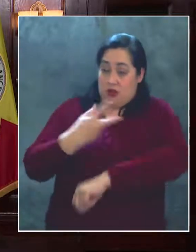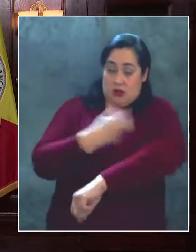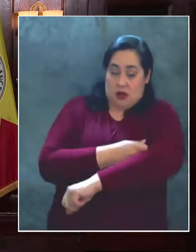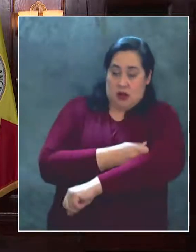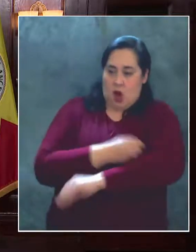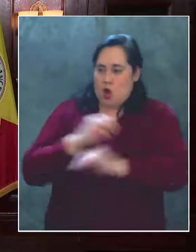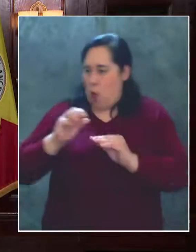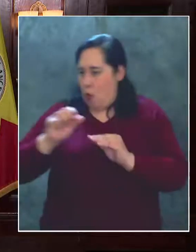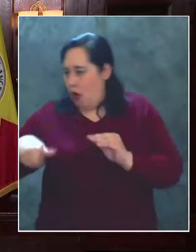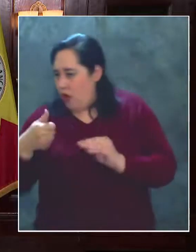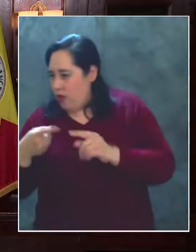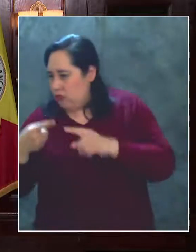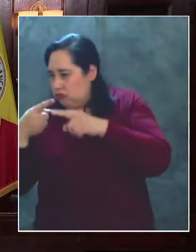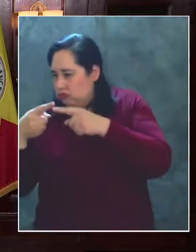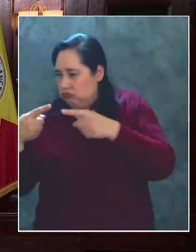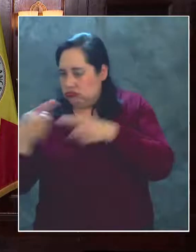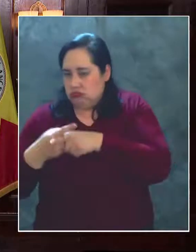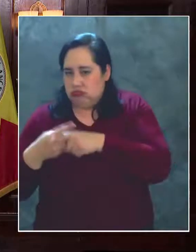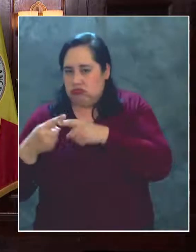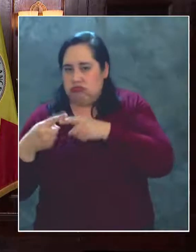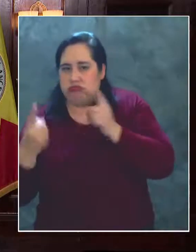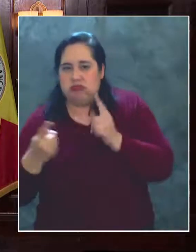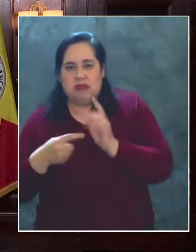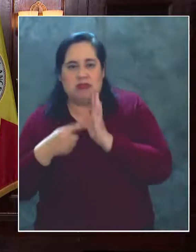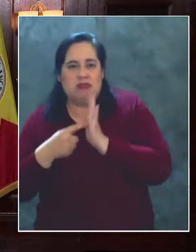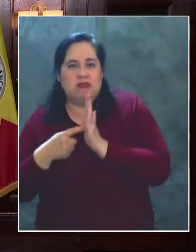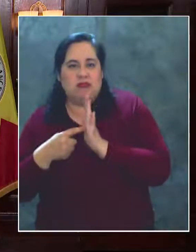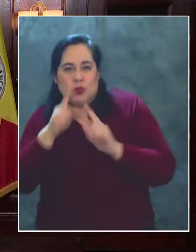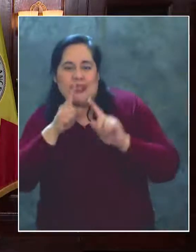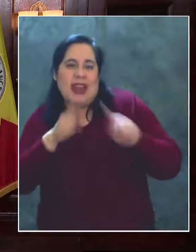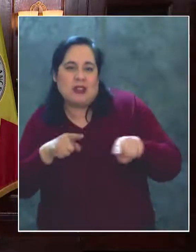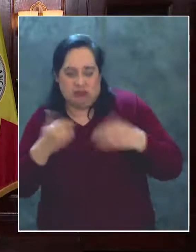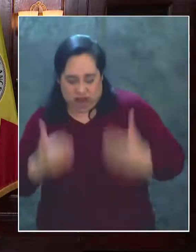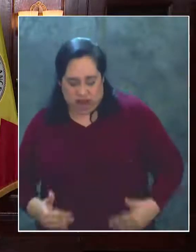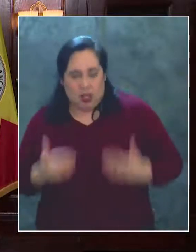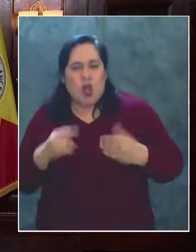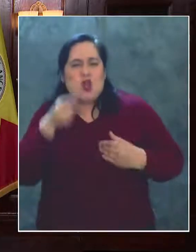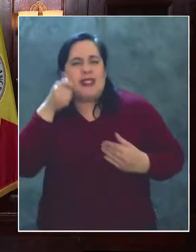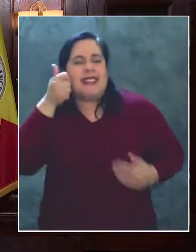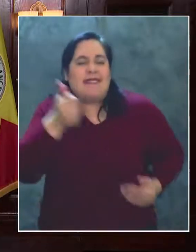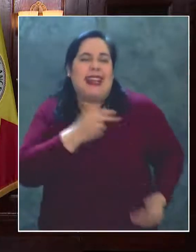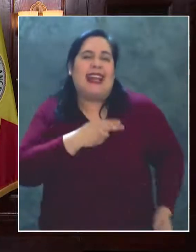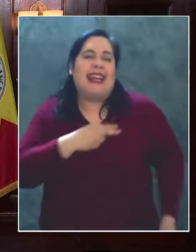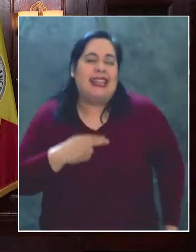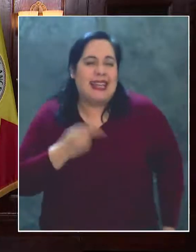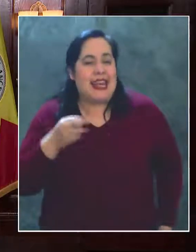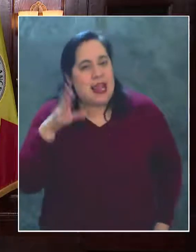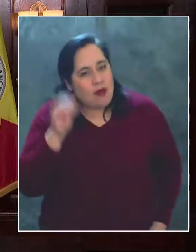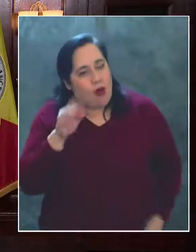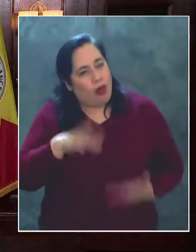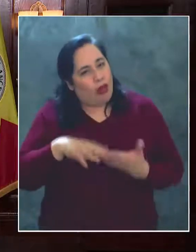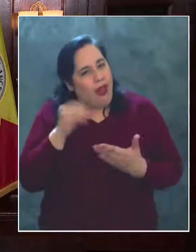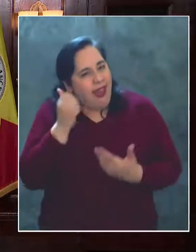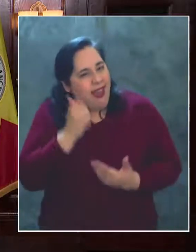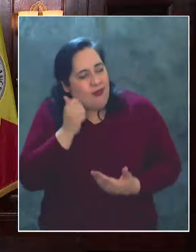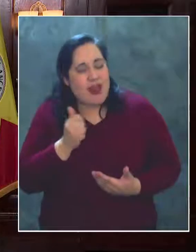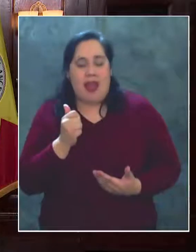NOBODY HAS AN ADVERSE REACTION. YOU TRULY ARE HEROES RIGHT NOW AND YOU'RE LEARNING LESSONS EVERY SINGLE DAY.